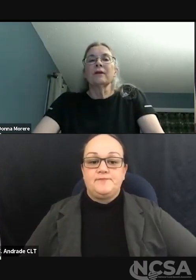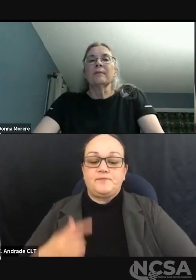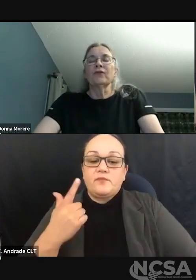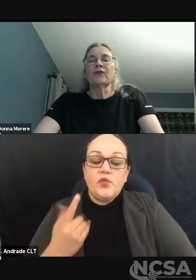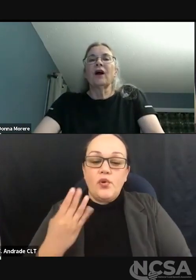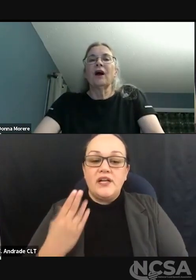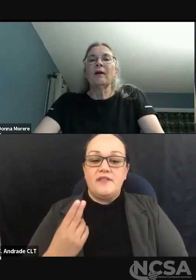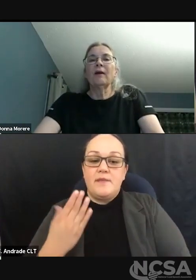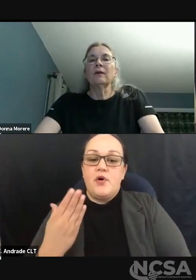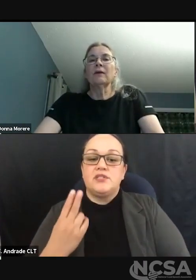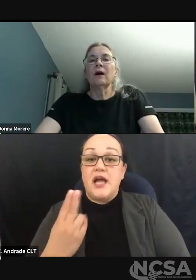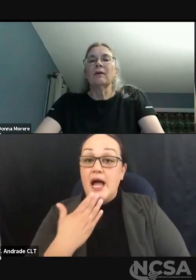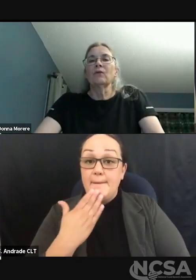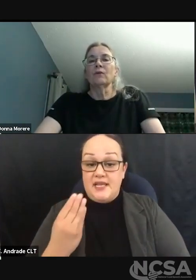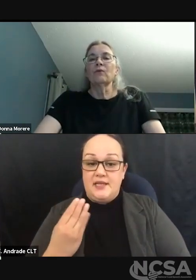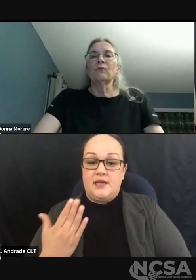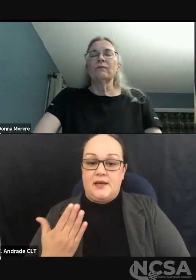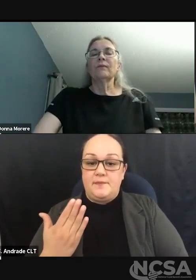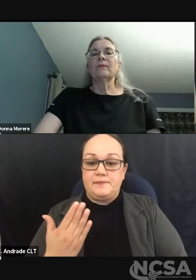One of the most common